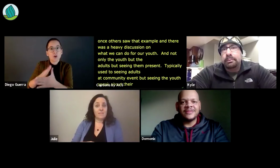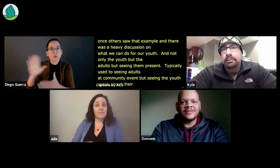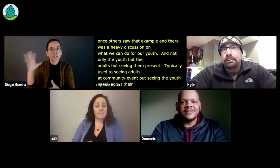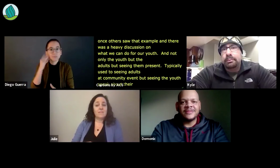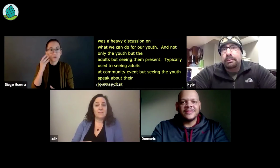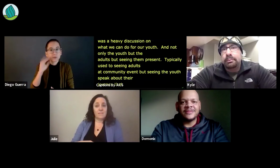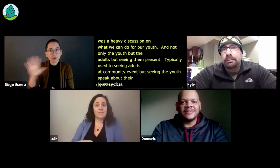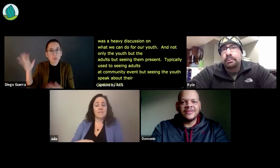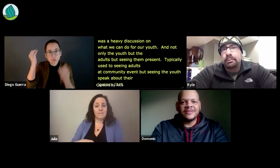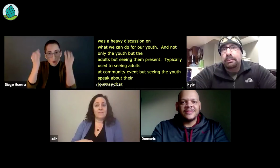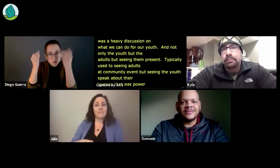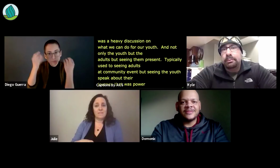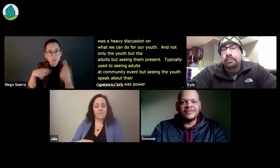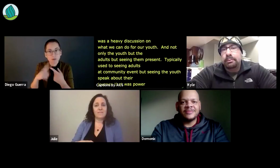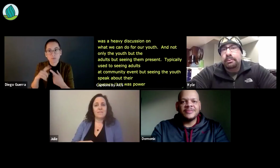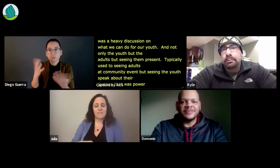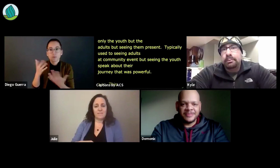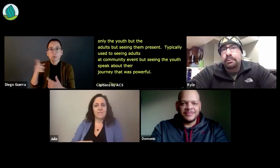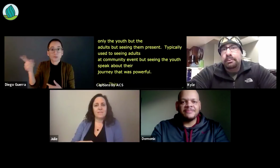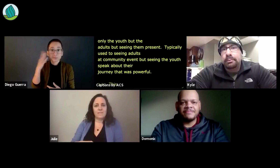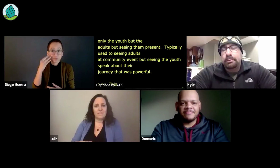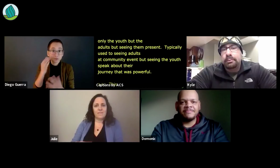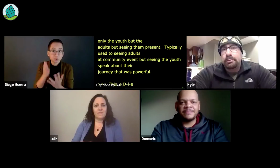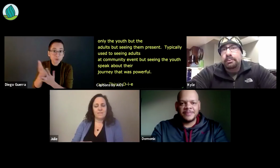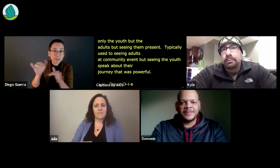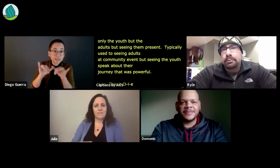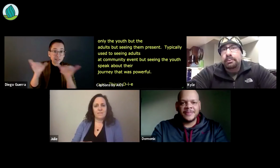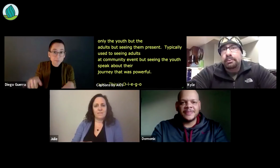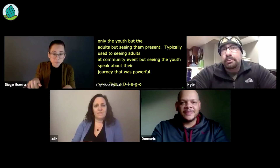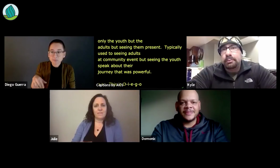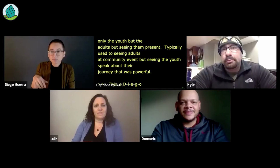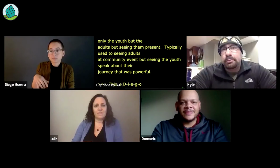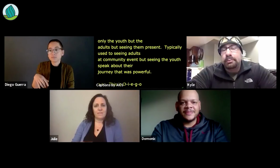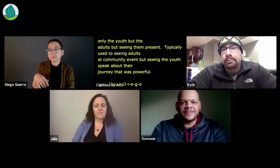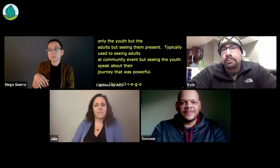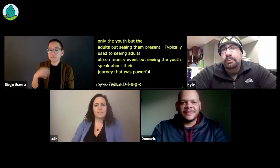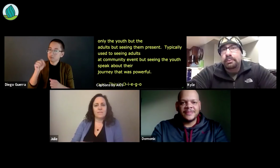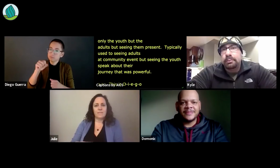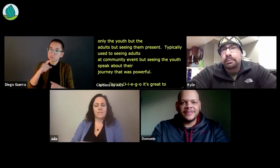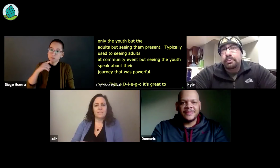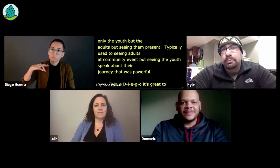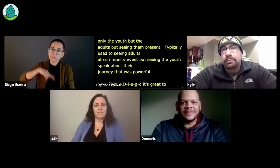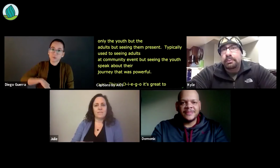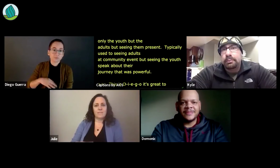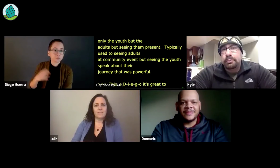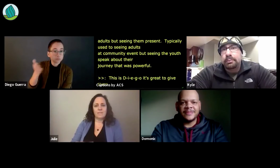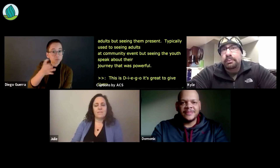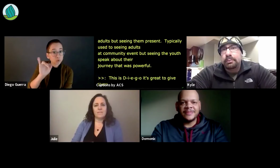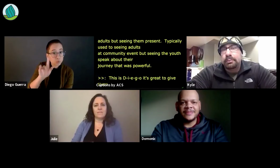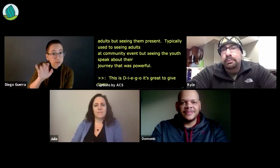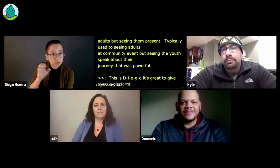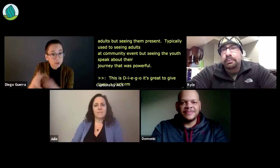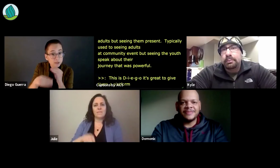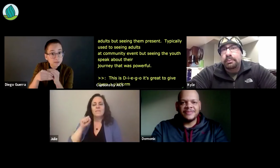to be able to share their experiences, their thoughts, and how they've had to navigate through the system. I think there are huge benefits to that,